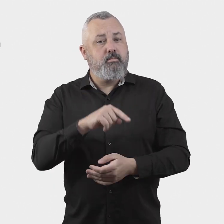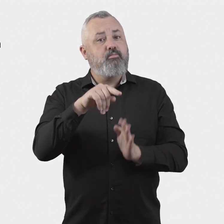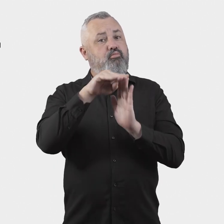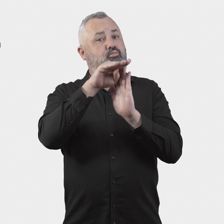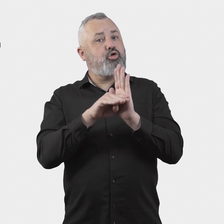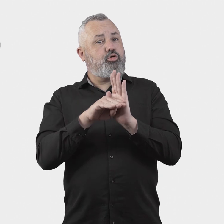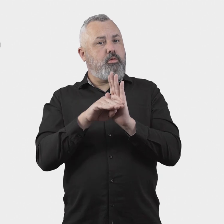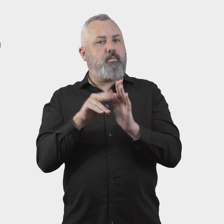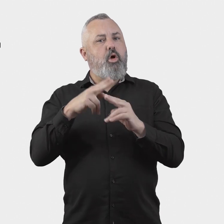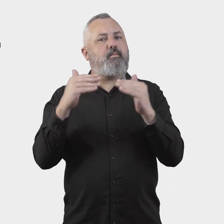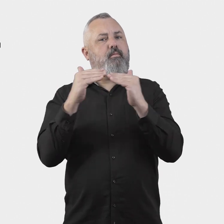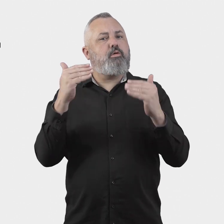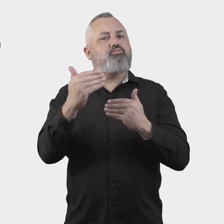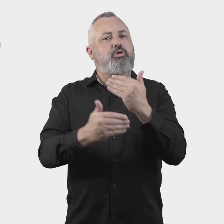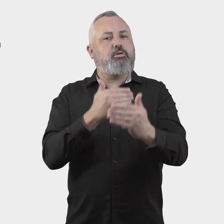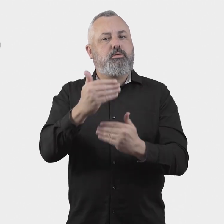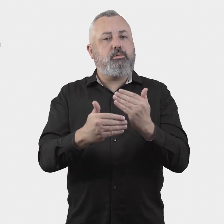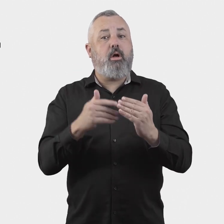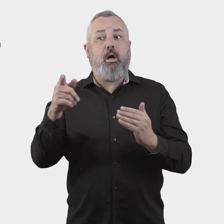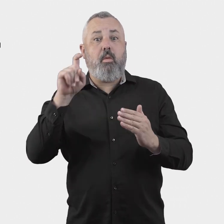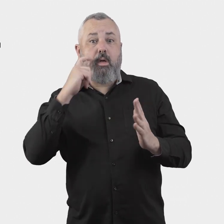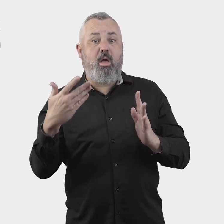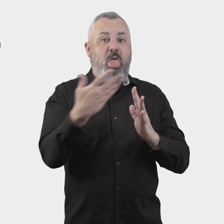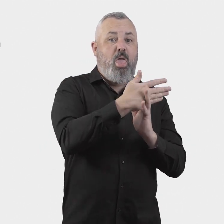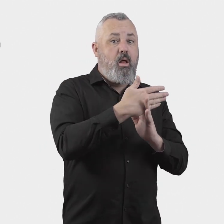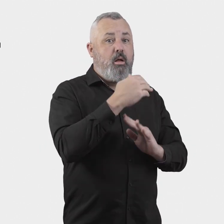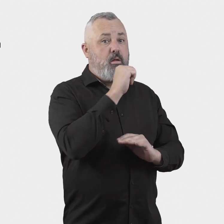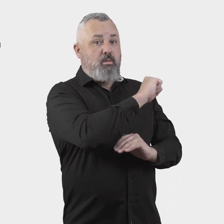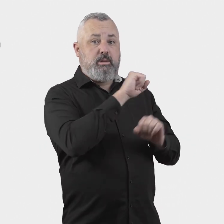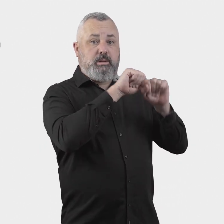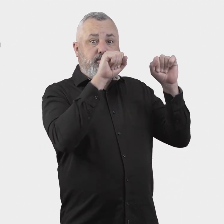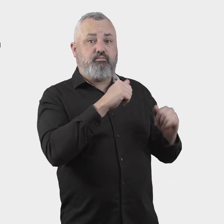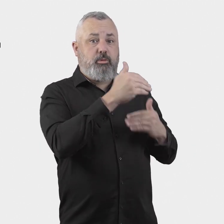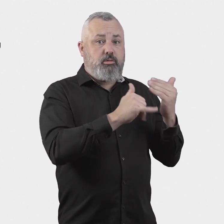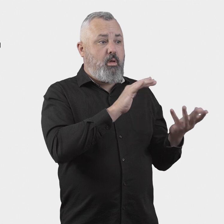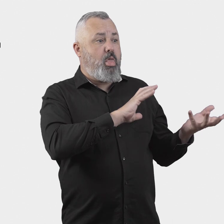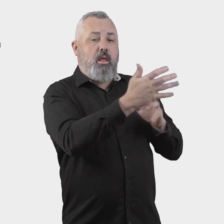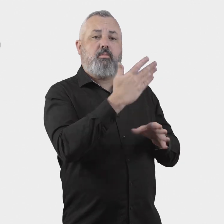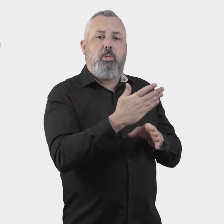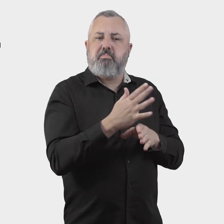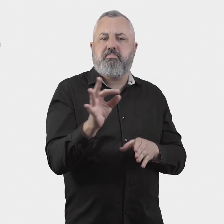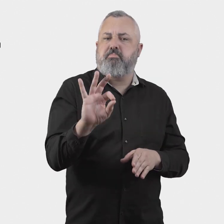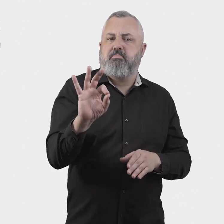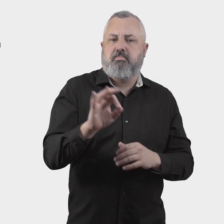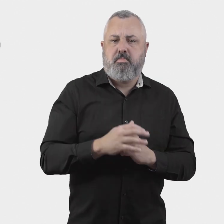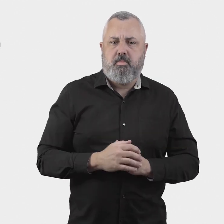The government does not expect procedural fairness requirements would be adopted that would significantly affect the ability of the ombuds scheme to perform its functions.